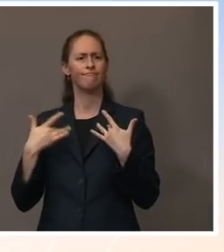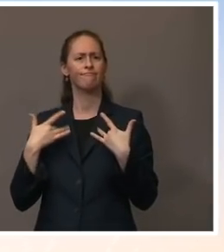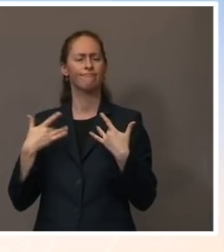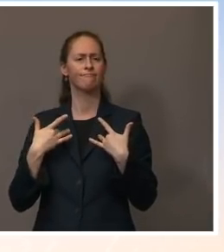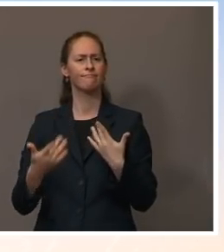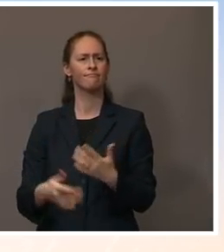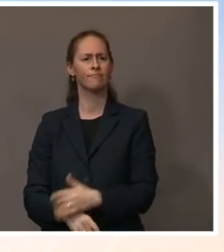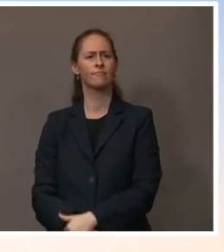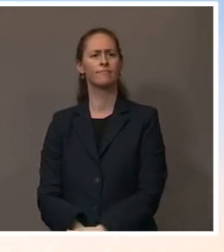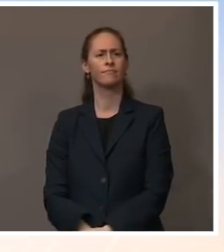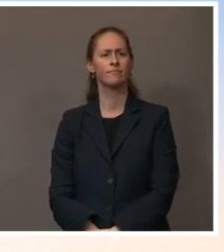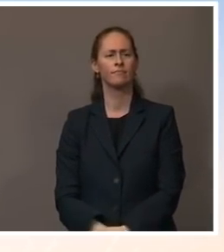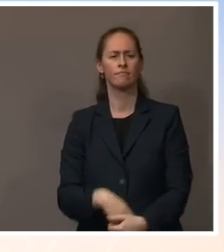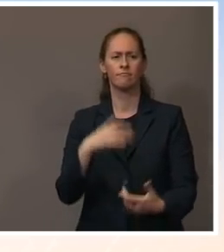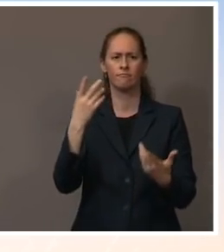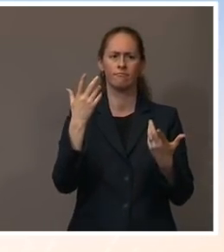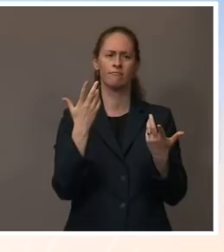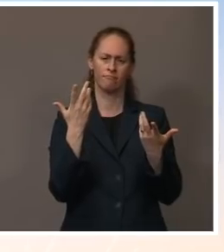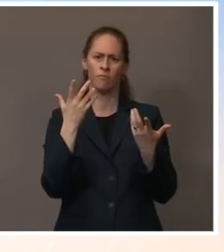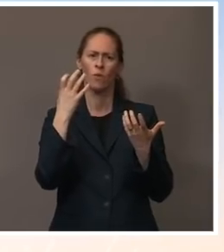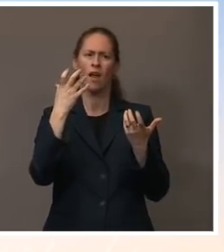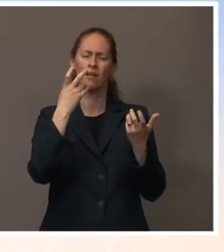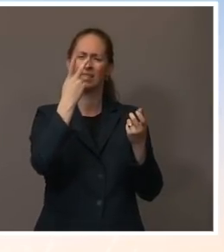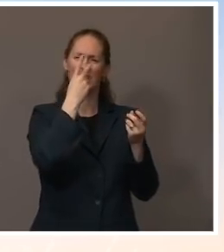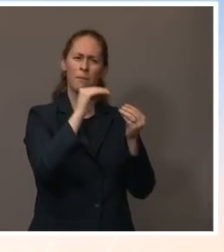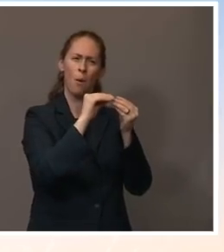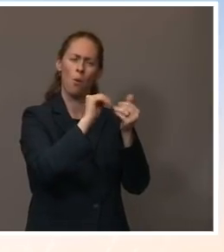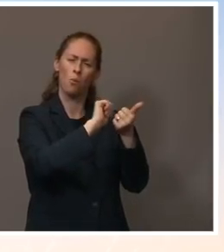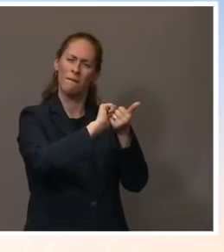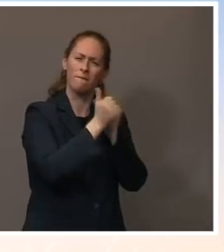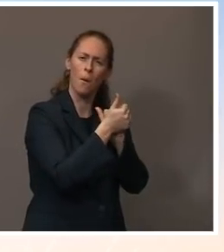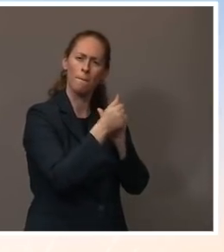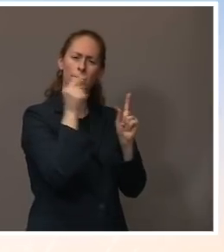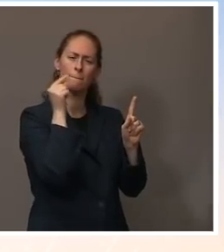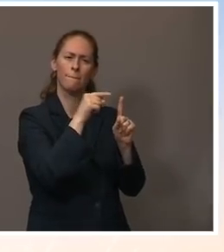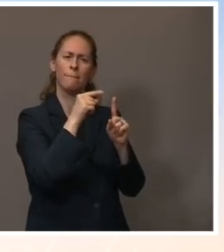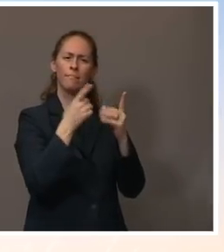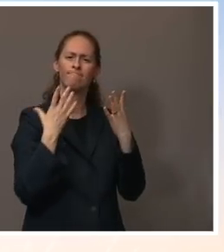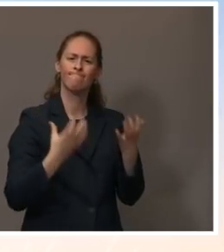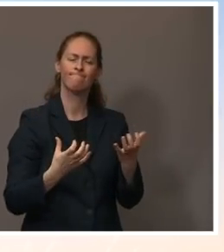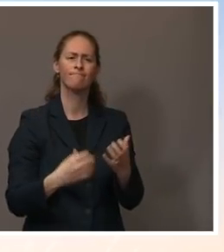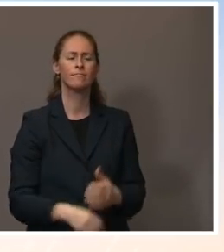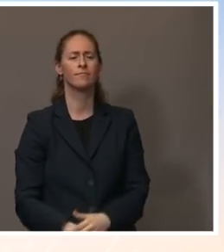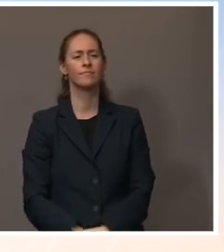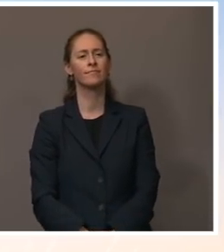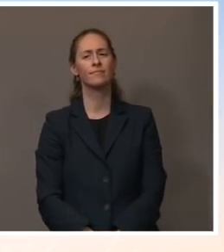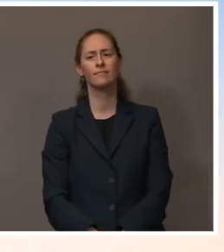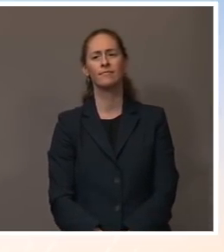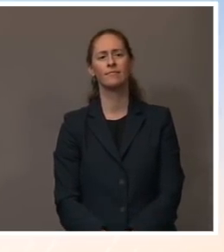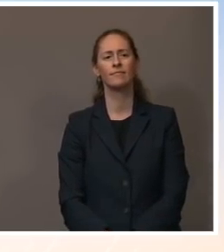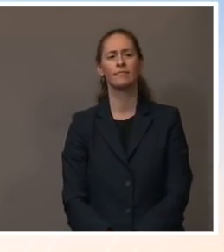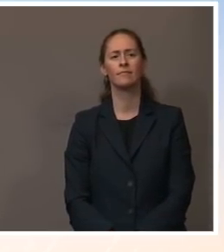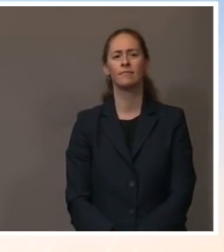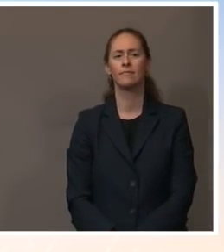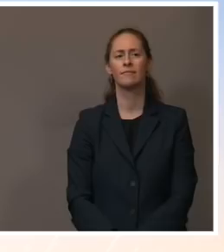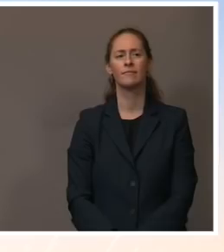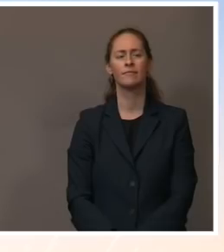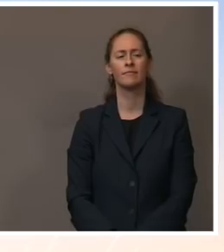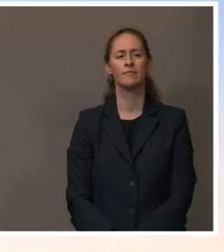You'd asked for the names of some of them. The Tampa Dream Defenders is one, the Justice Action Network is another -- just so we, sort of, have that covered.